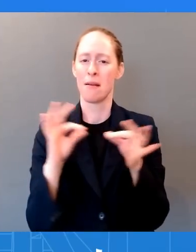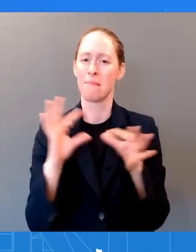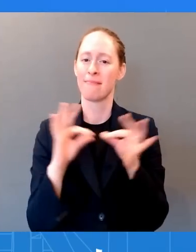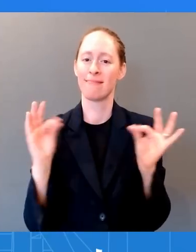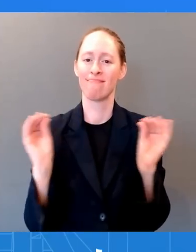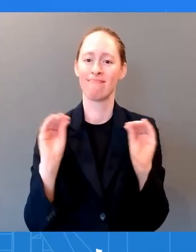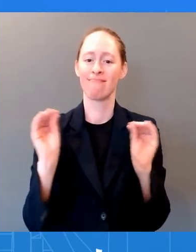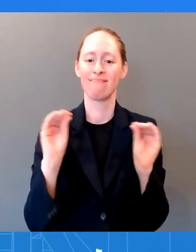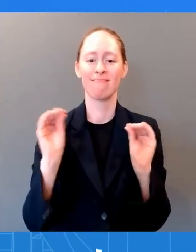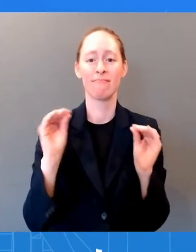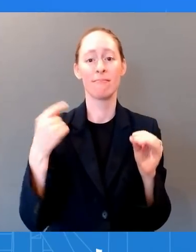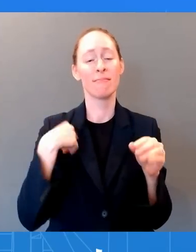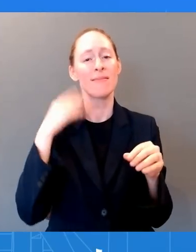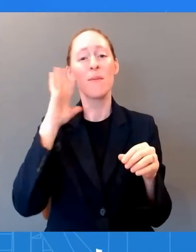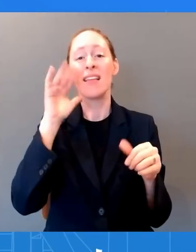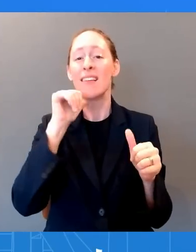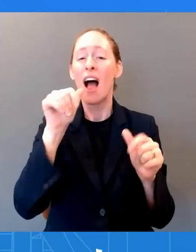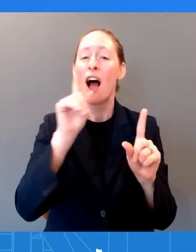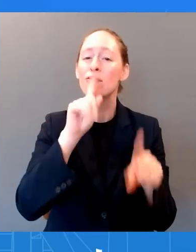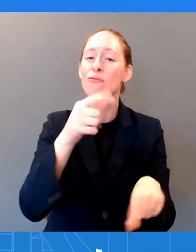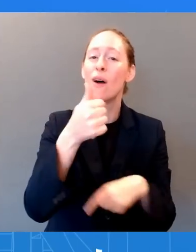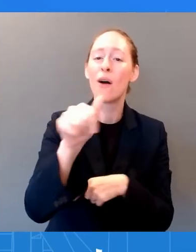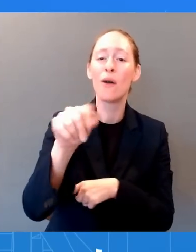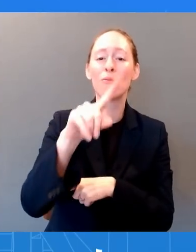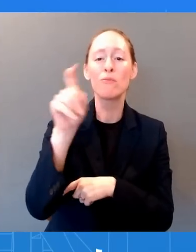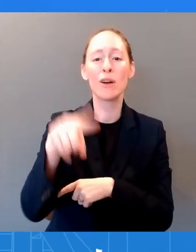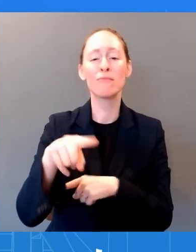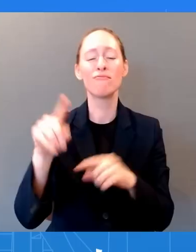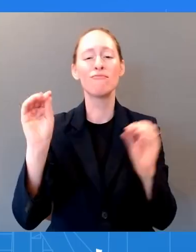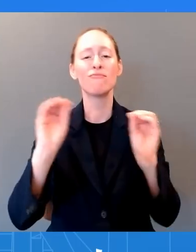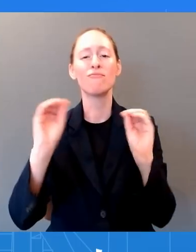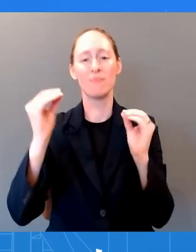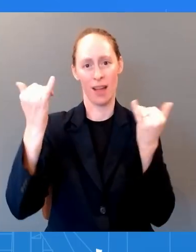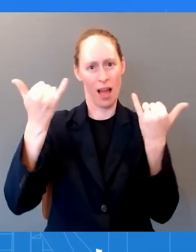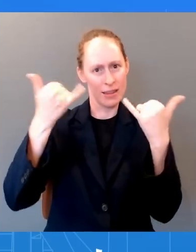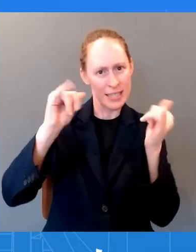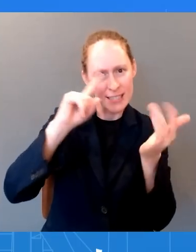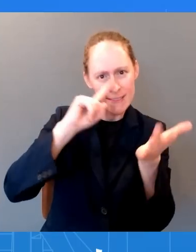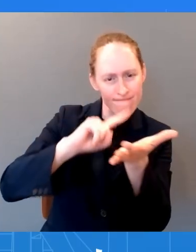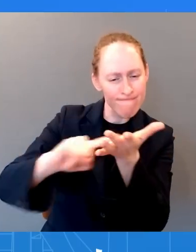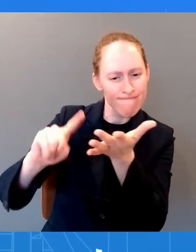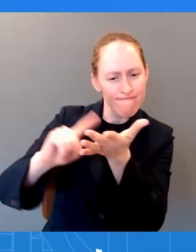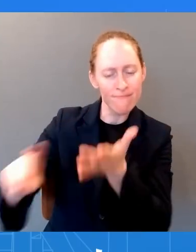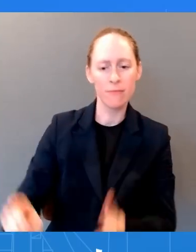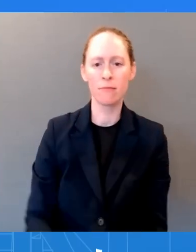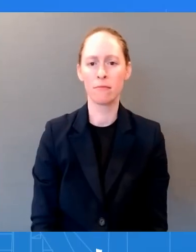while the investigation is going on. The Press: This is about the President's actions, not what they're doing there. So does he --